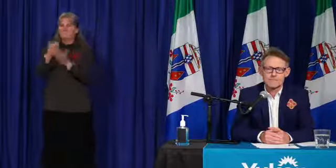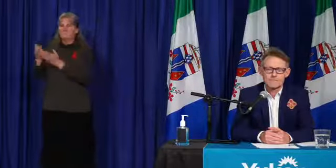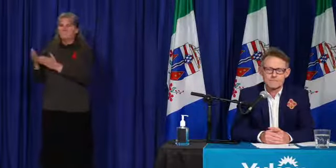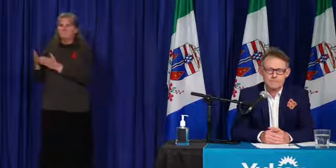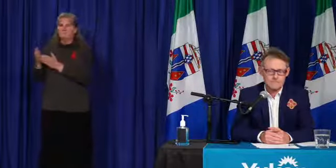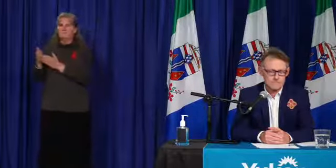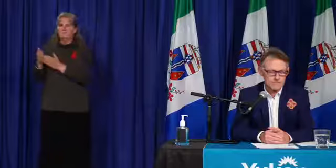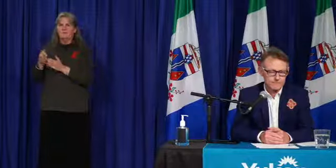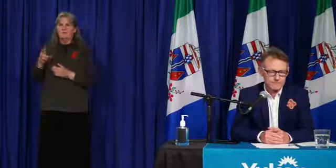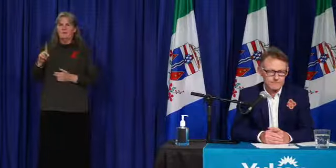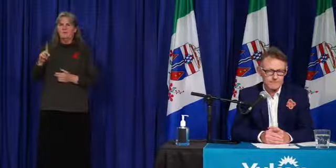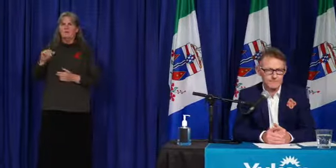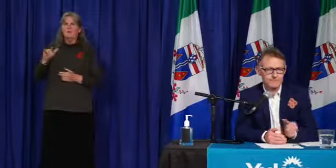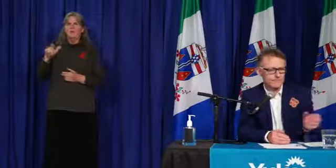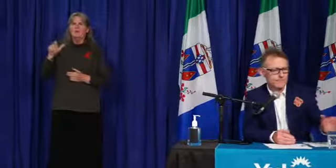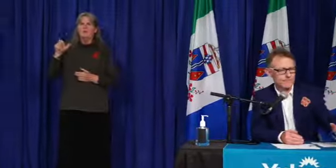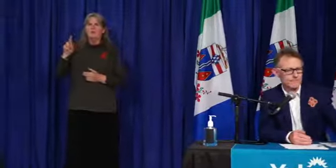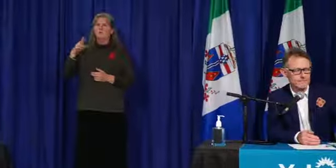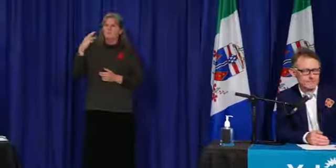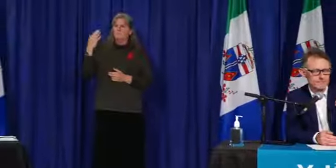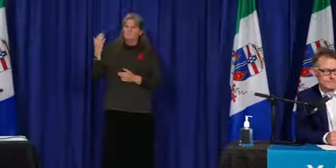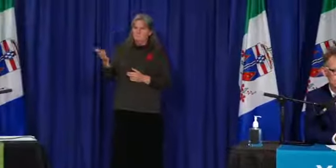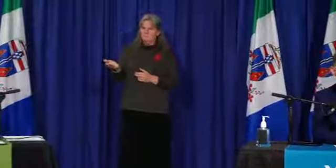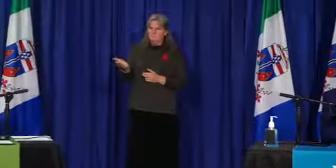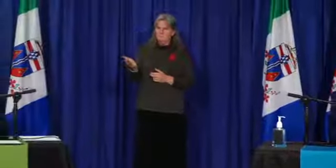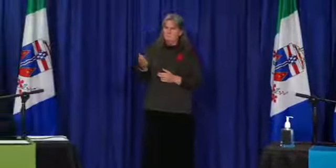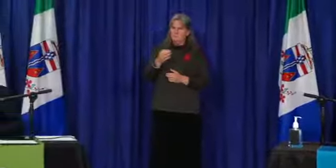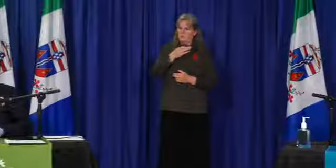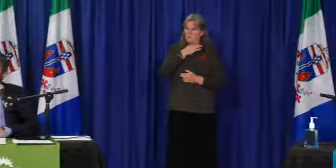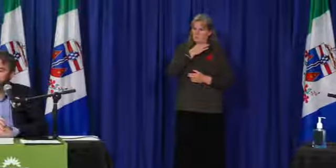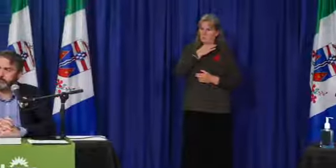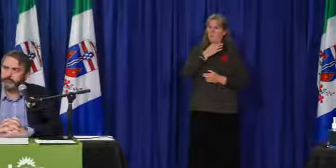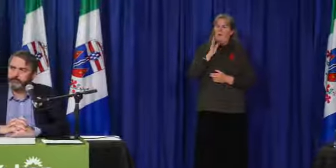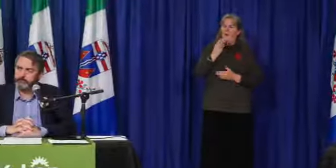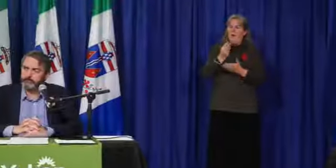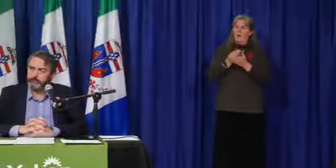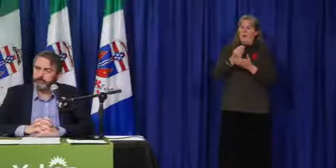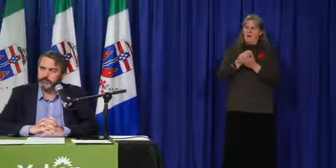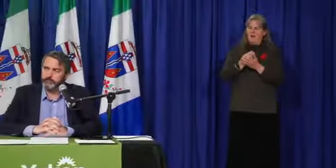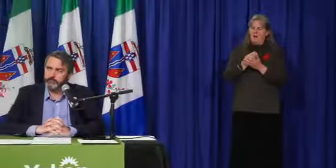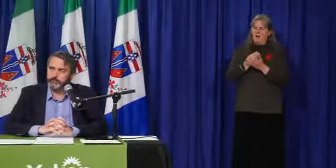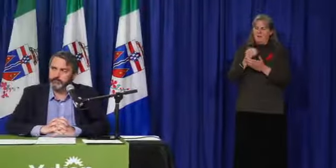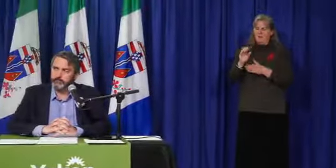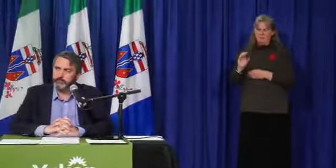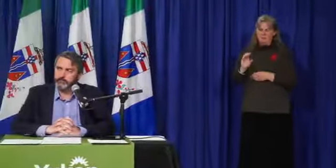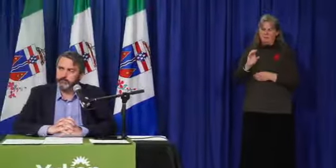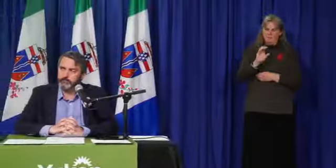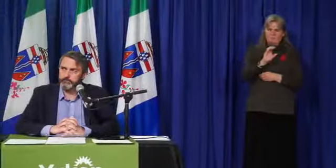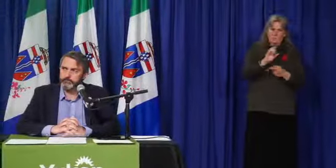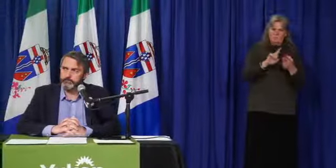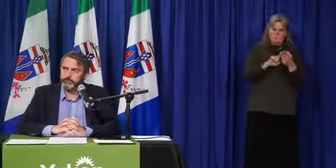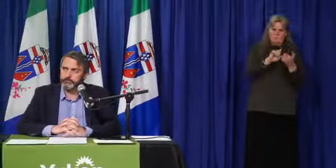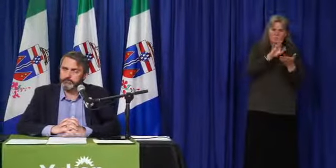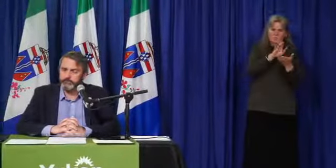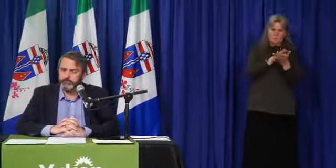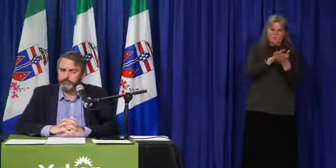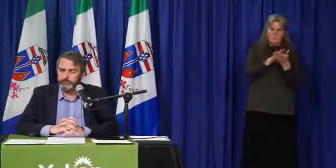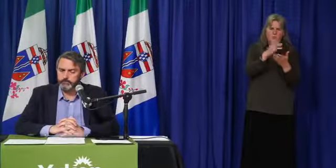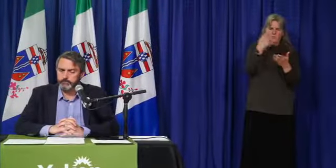in that planning process, and we will continue to engage and continue to make sure that we monitor the situation to